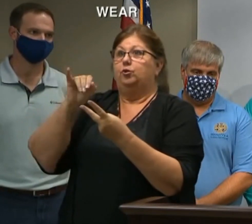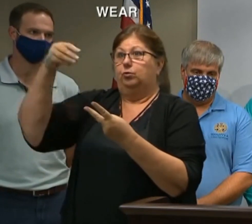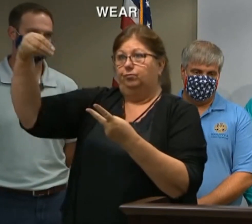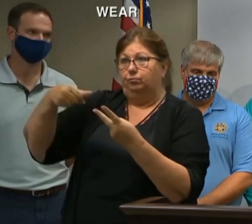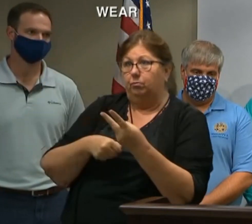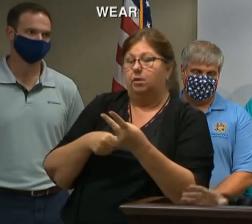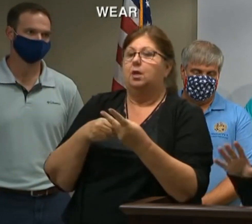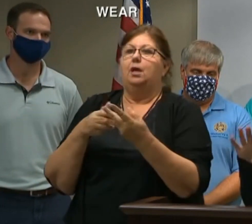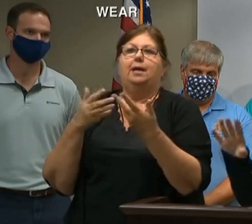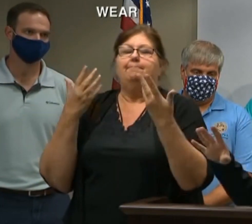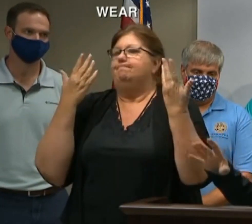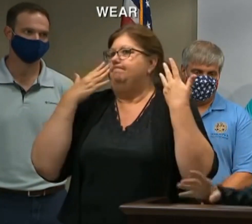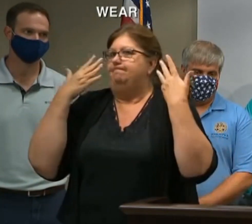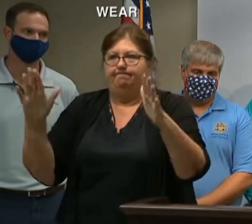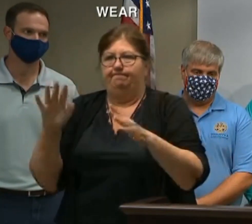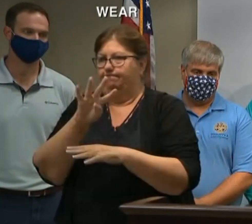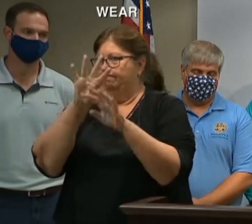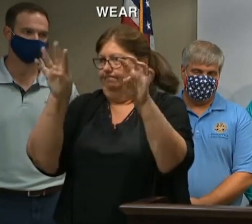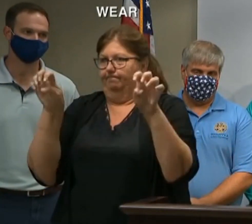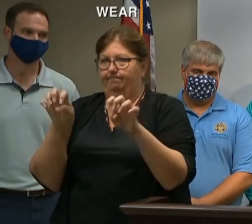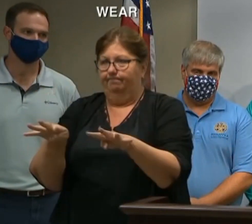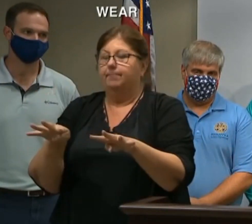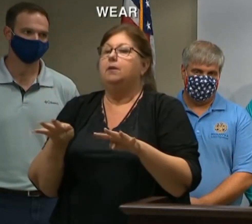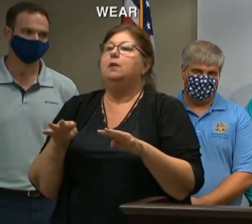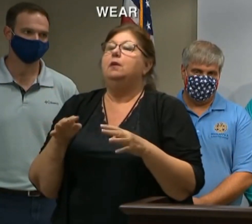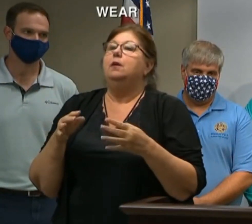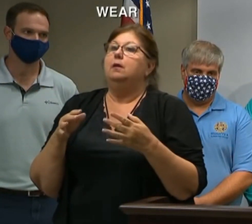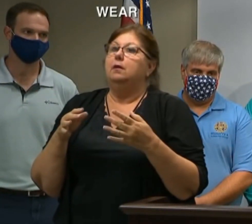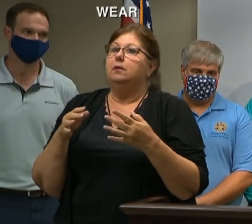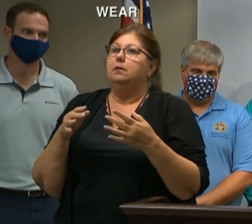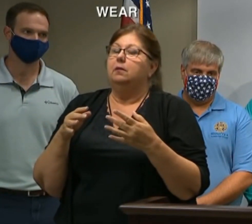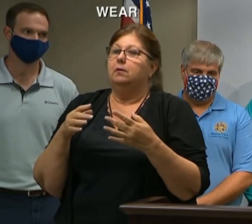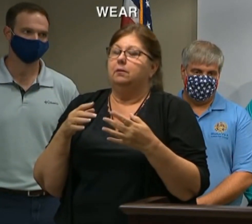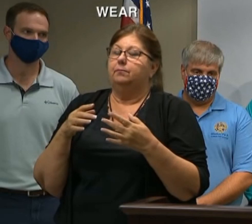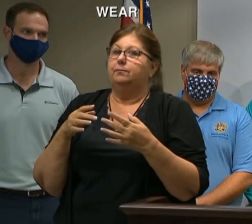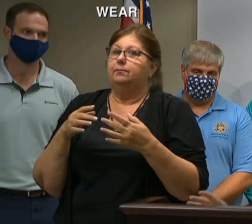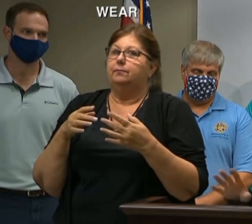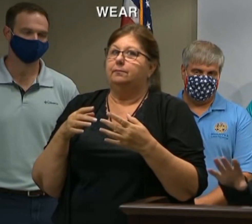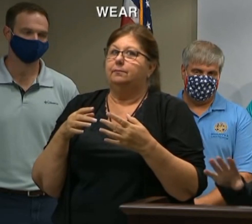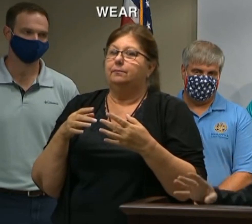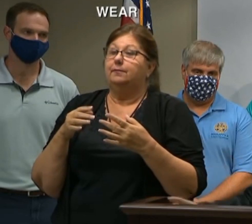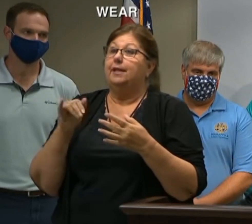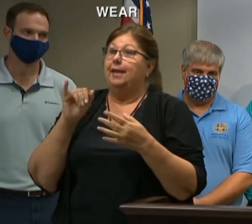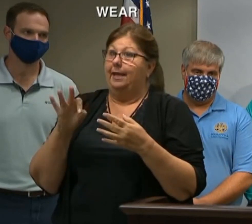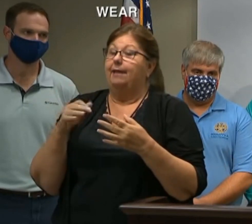up in litigation that is all to obviously be determined obviously when it comes to reimbursement if there are other ways that money can